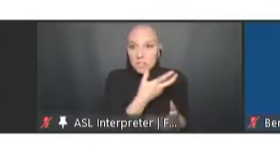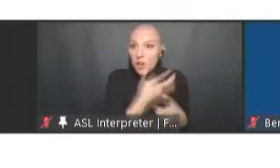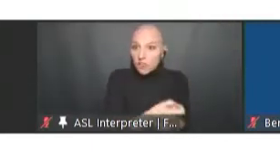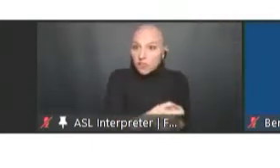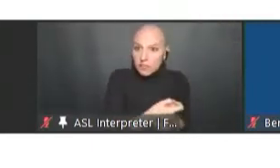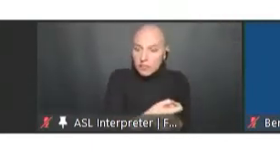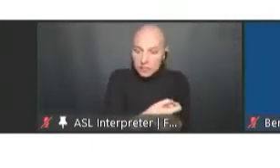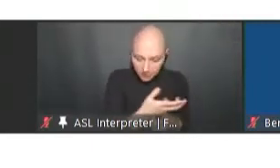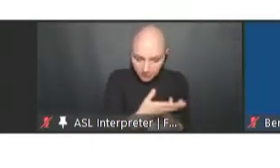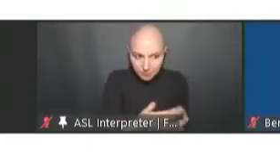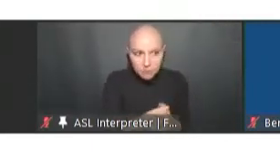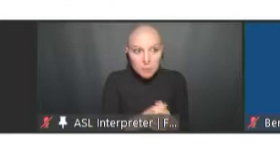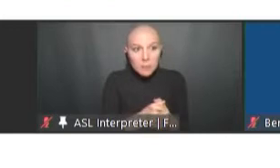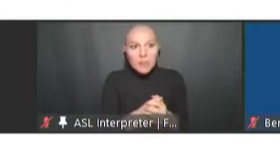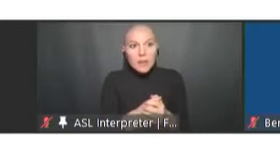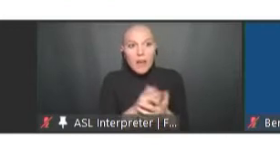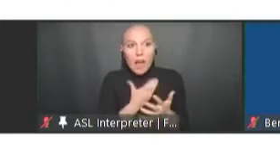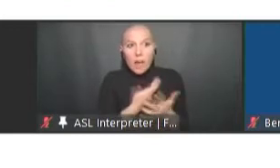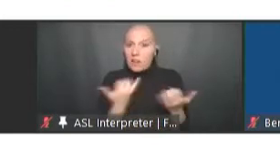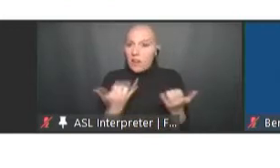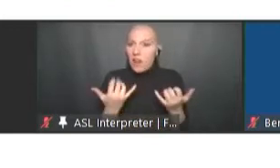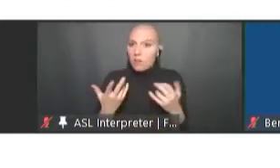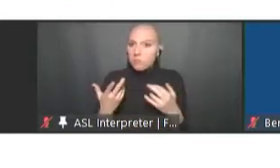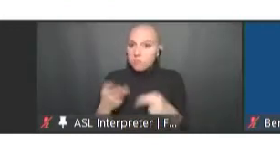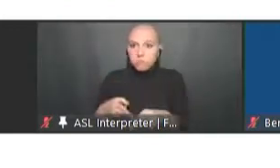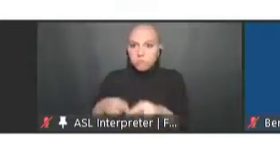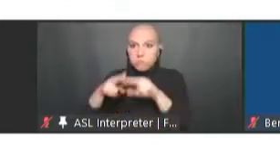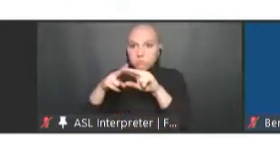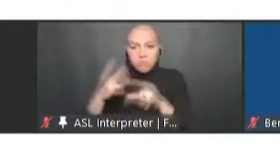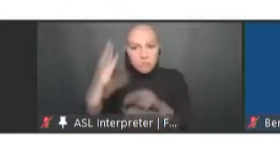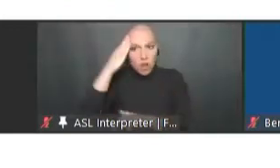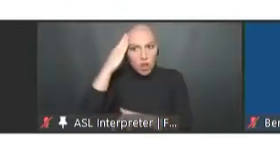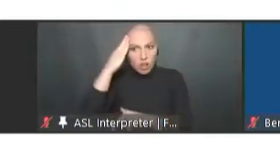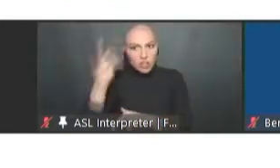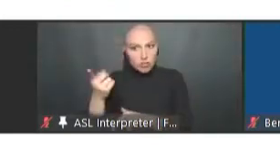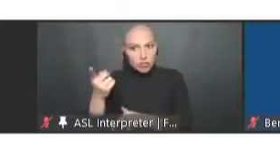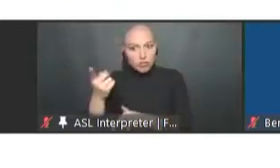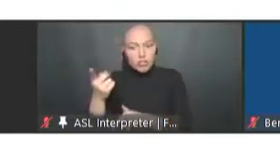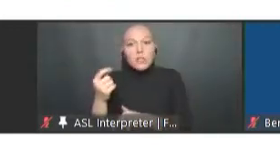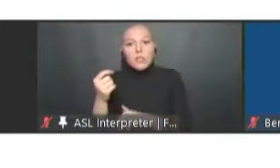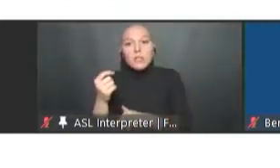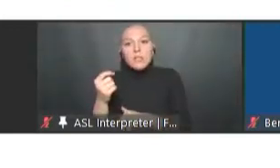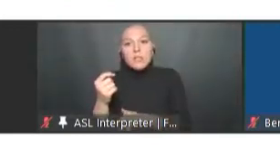our increasing knowledge that the problems with conferences tend to vary from group to group